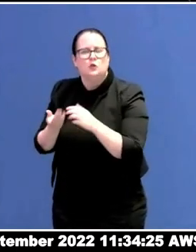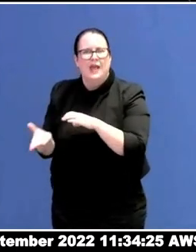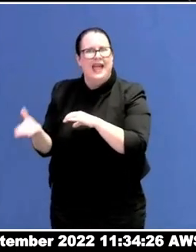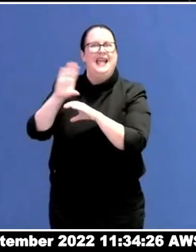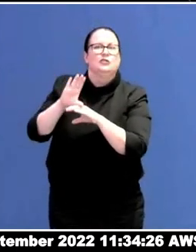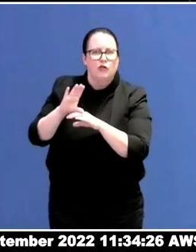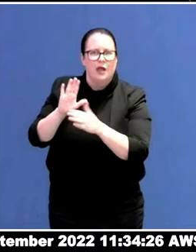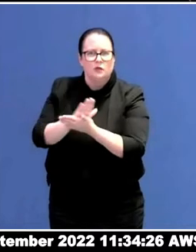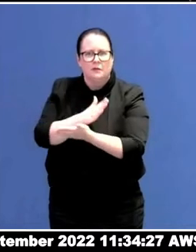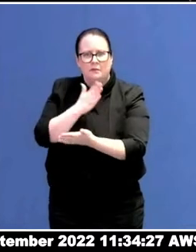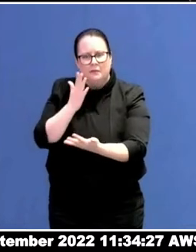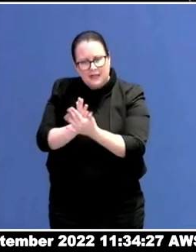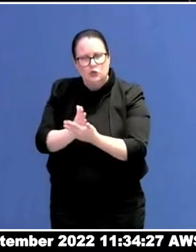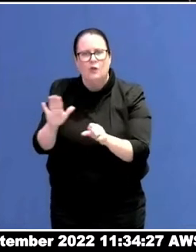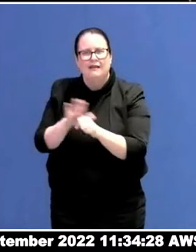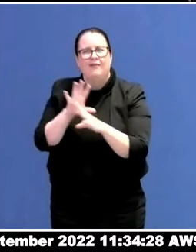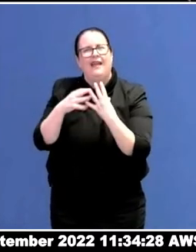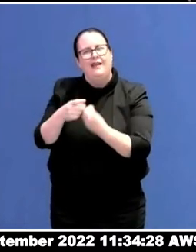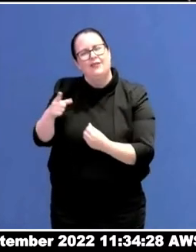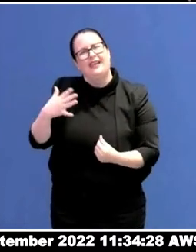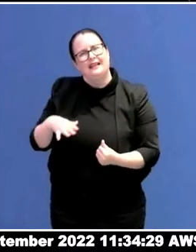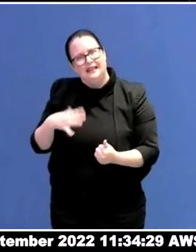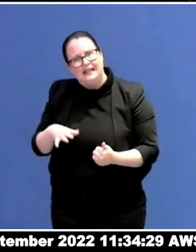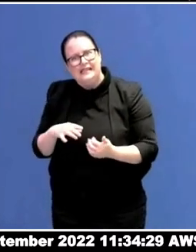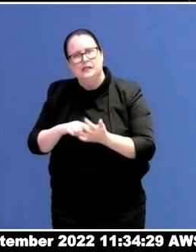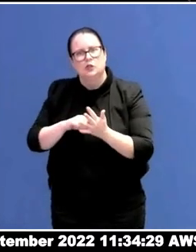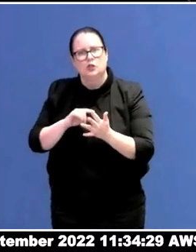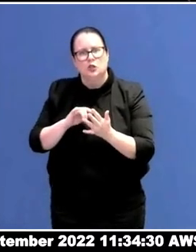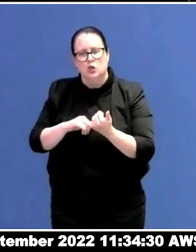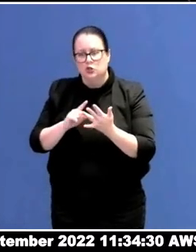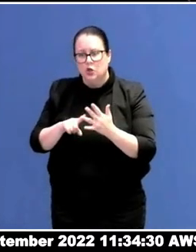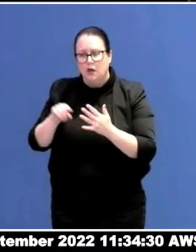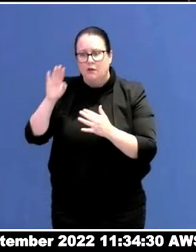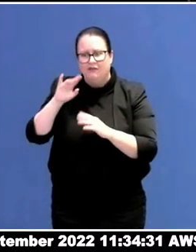each and every single need to take the person to a better place, and that's where